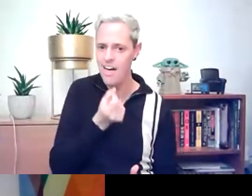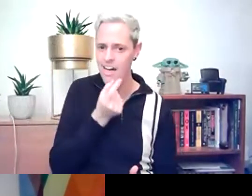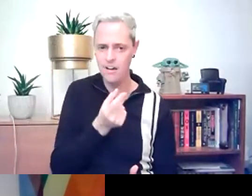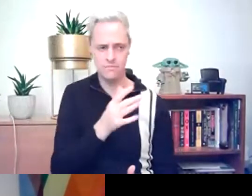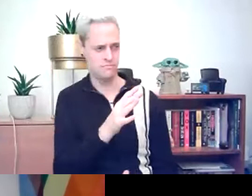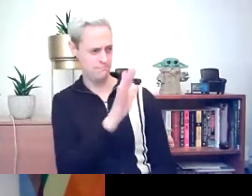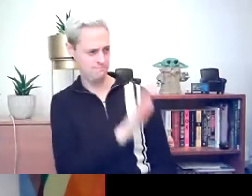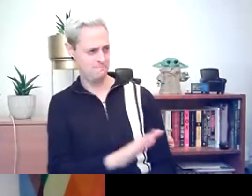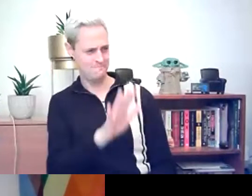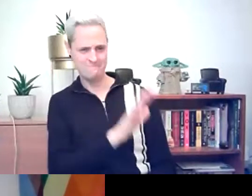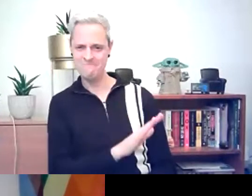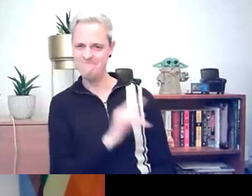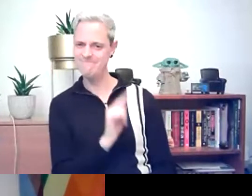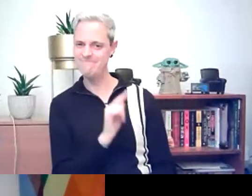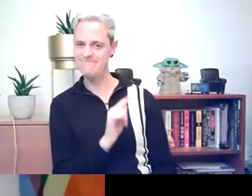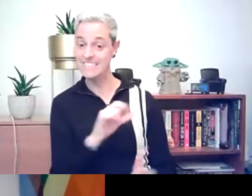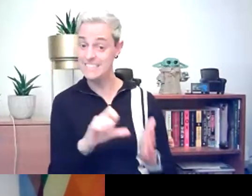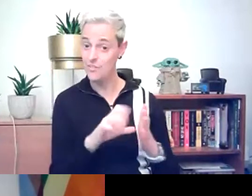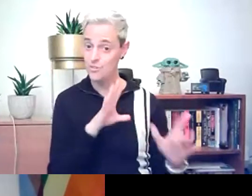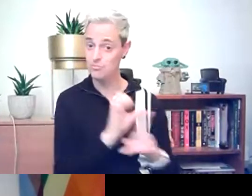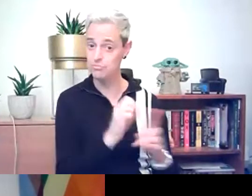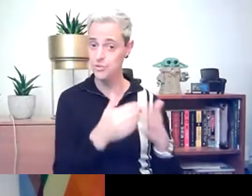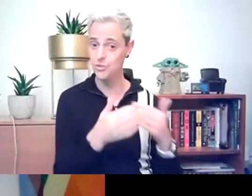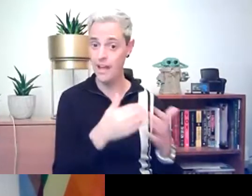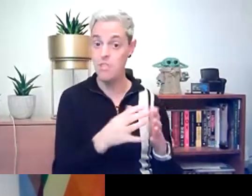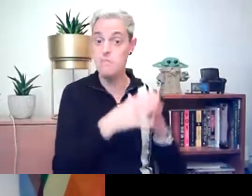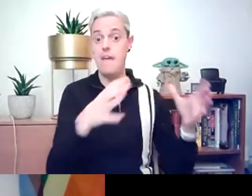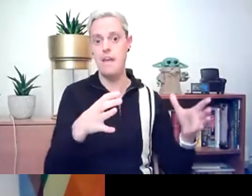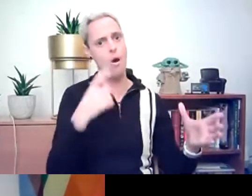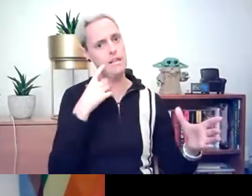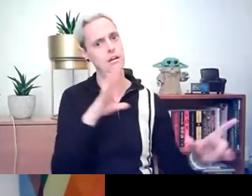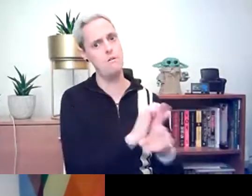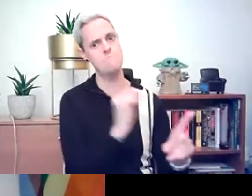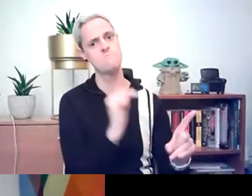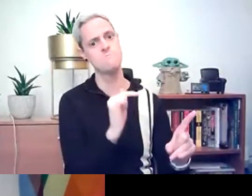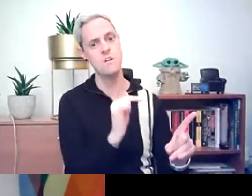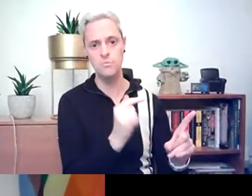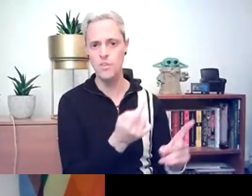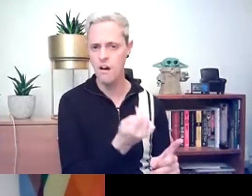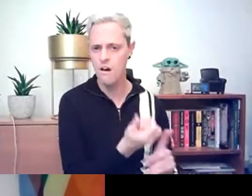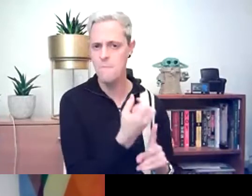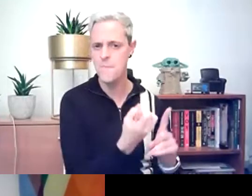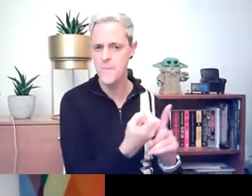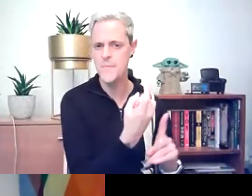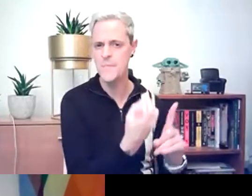that gaslighting element again as well you know it's you know you start to think or maybe I'm overreacting or being overly emotional about it.